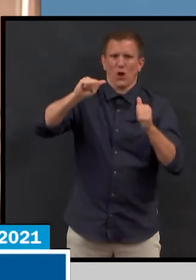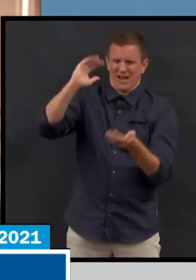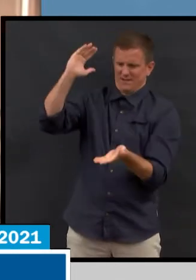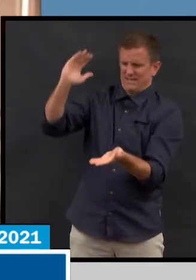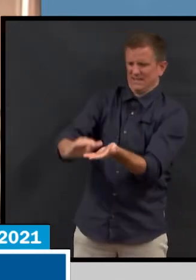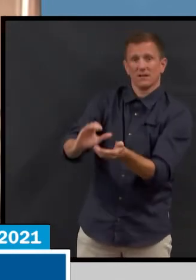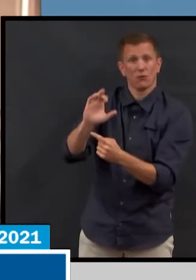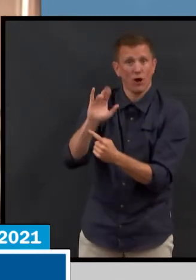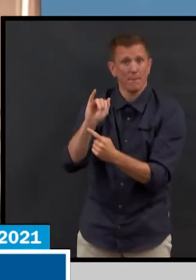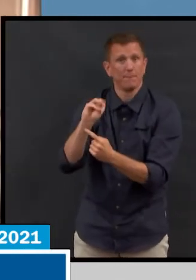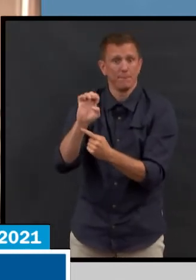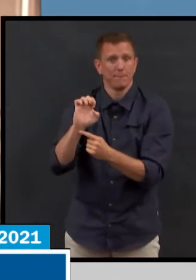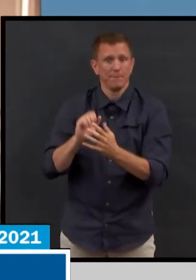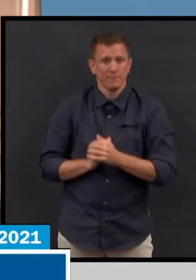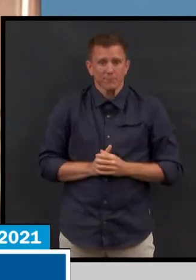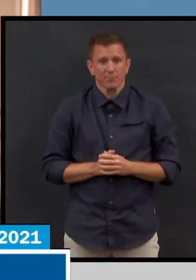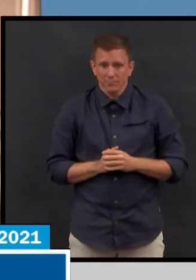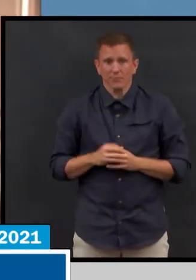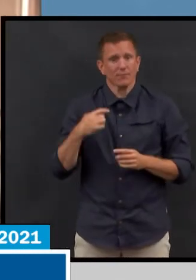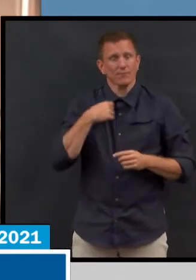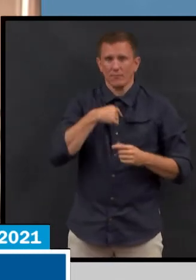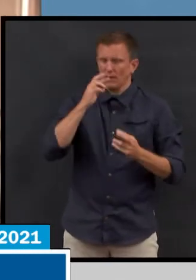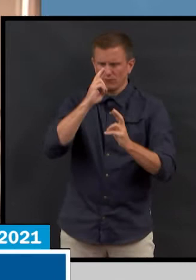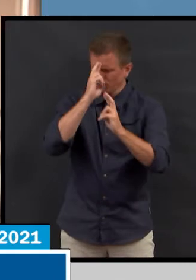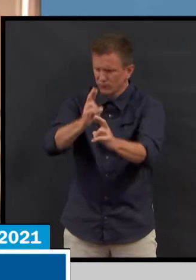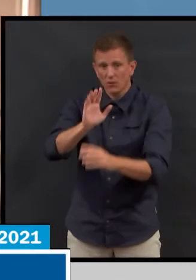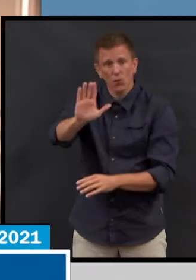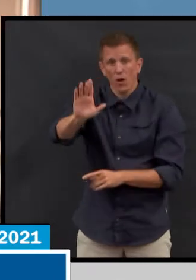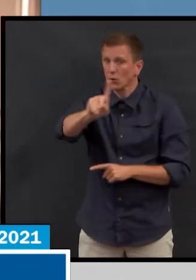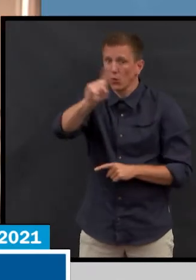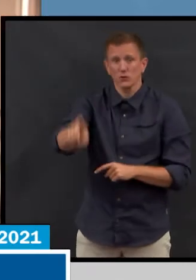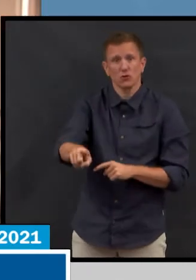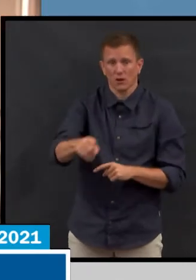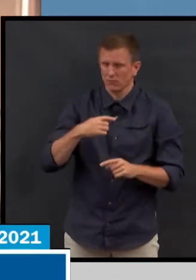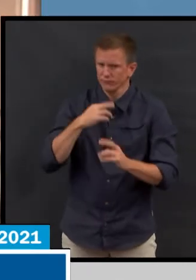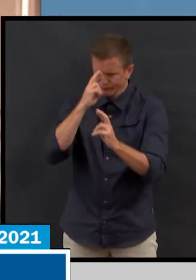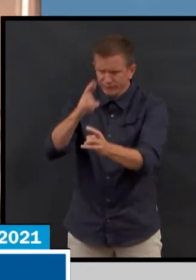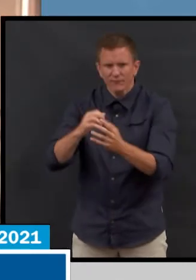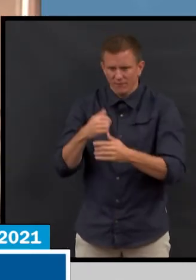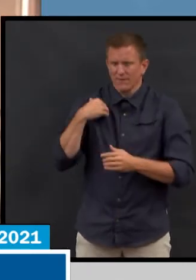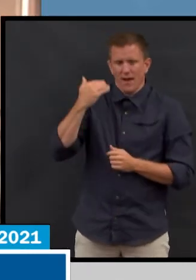the question we're very aware of it and we're having these exact same conversations with the